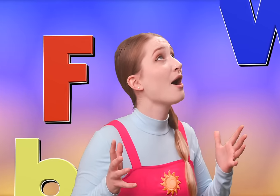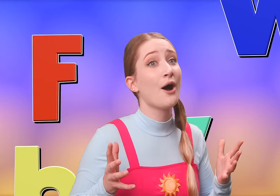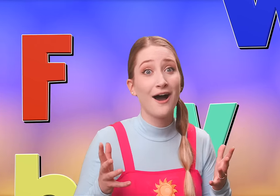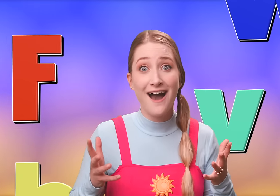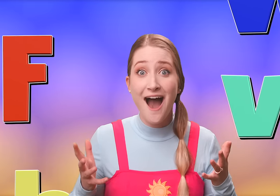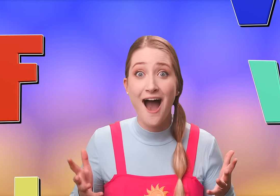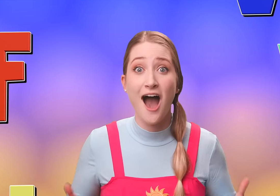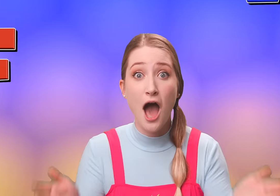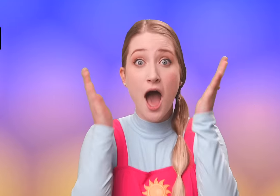Let's go.